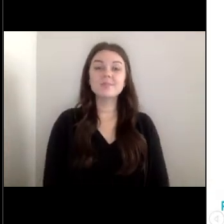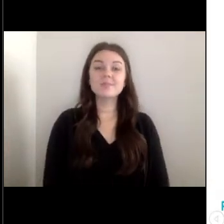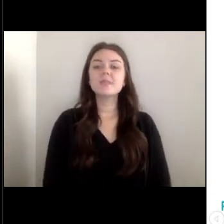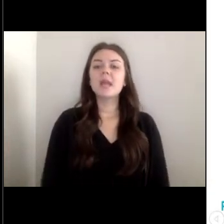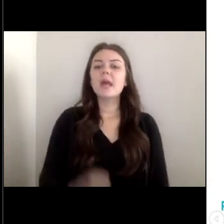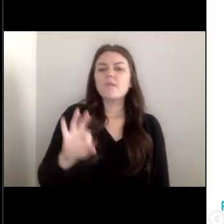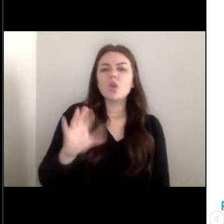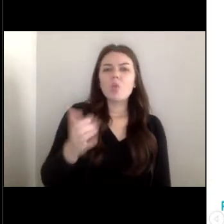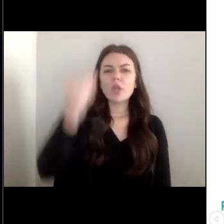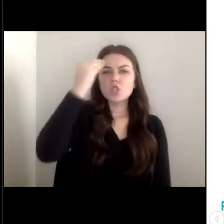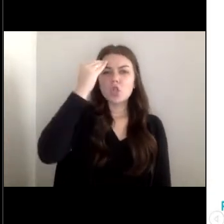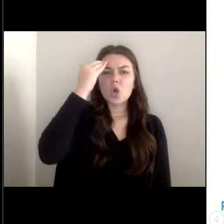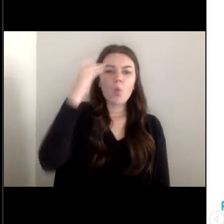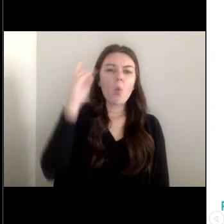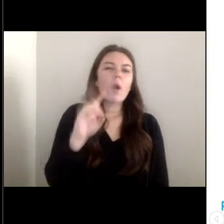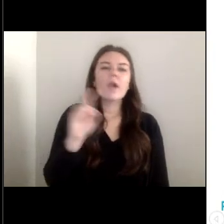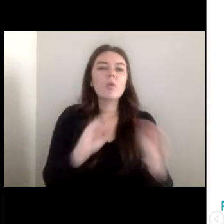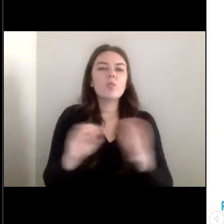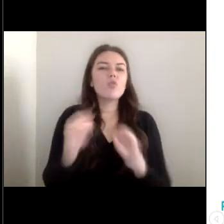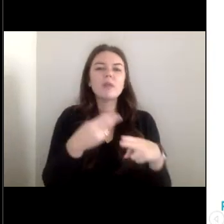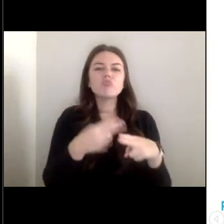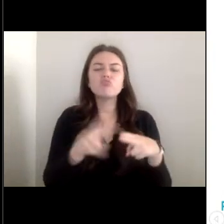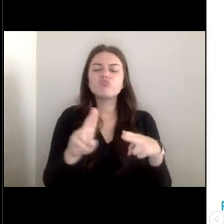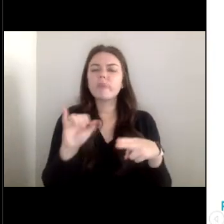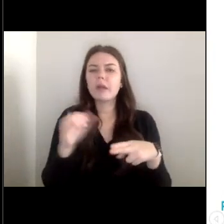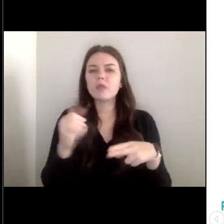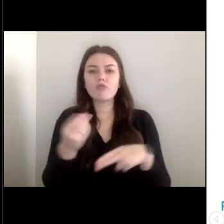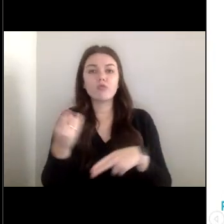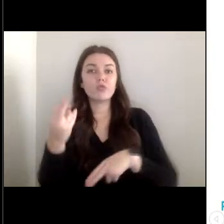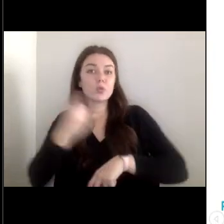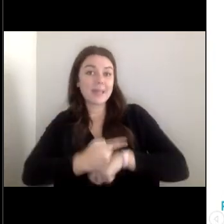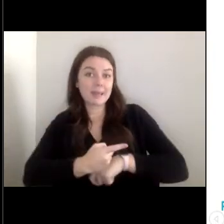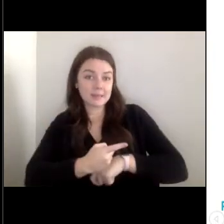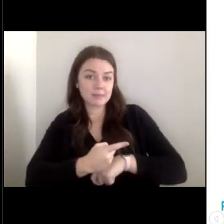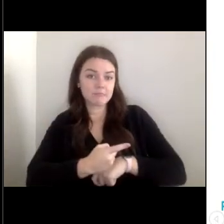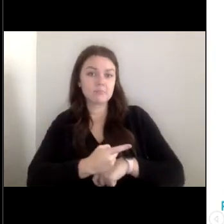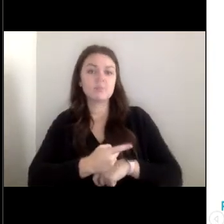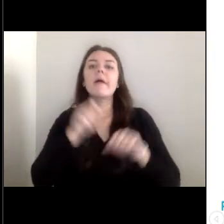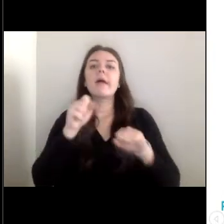for a really short time period, like a couple of days, we could send out, say a scuba diver to follow them,